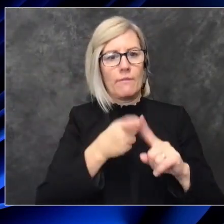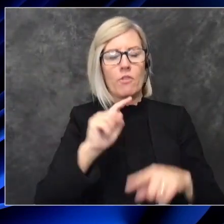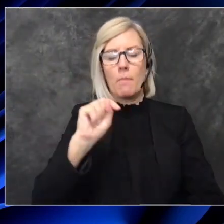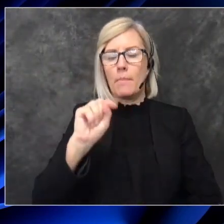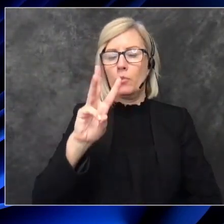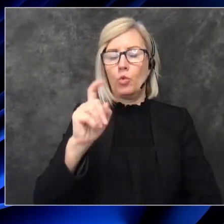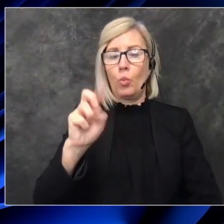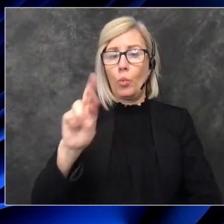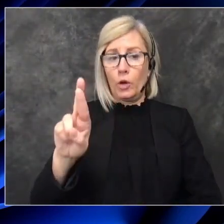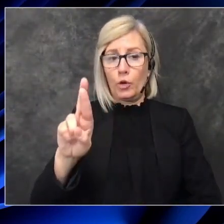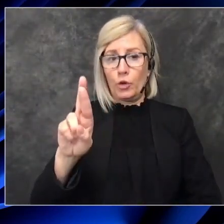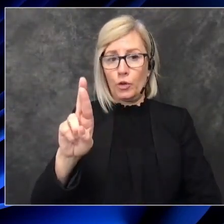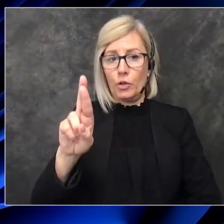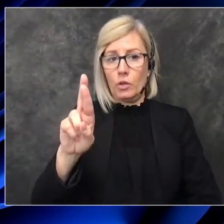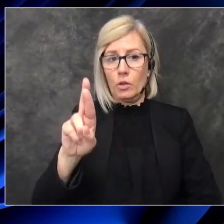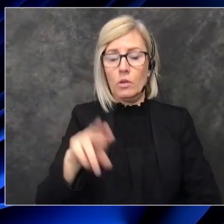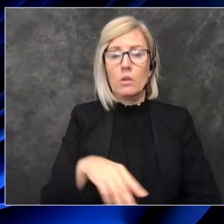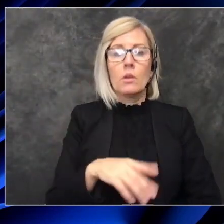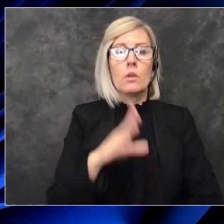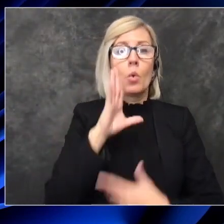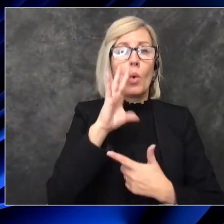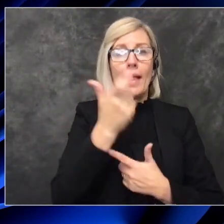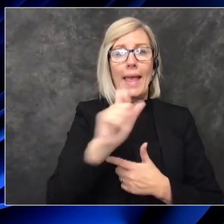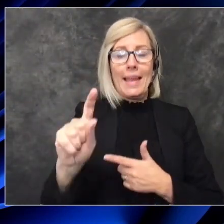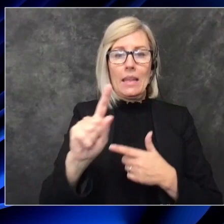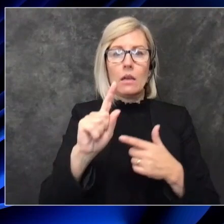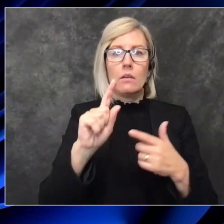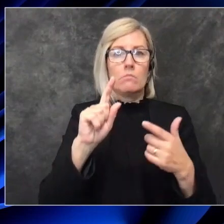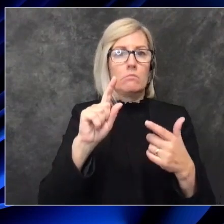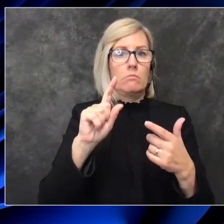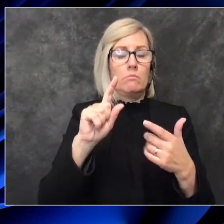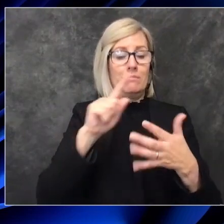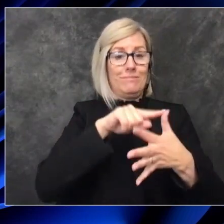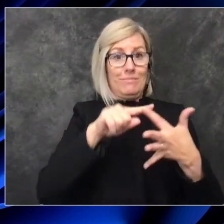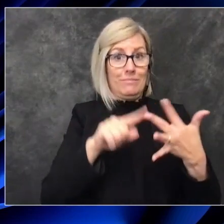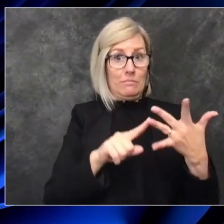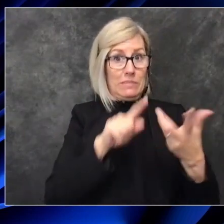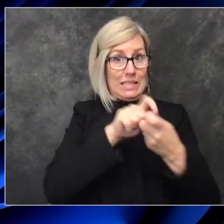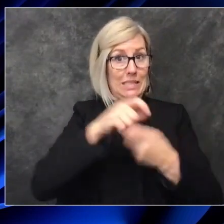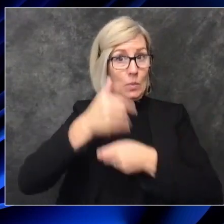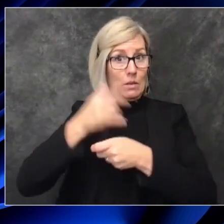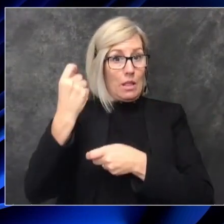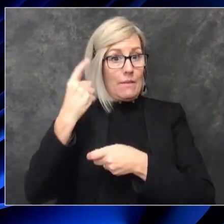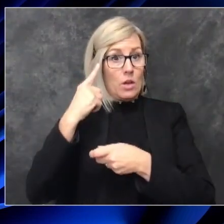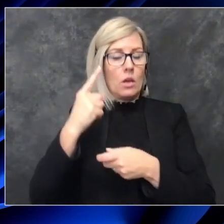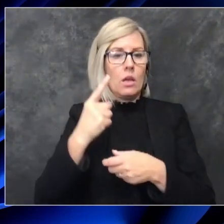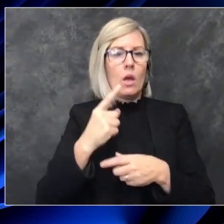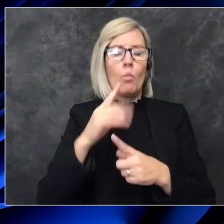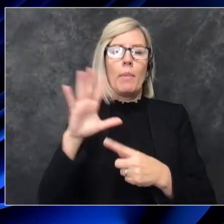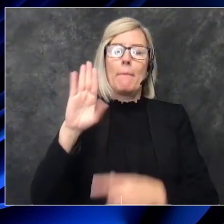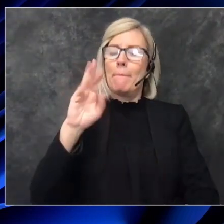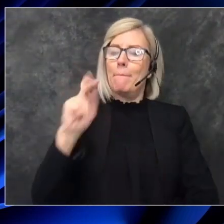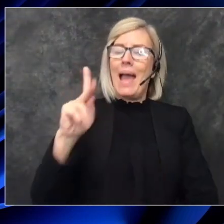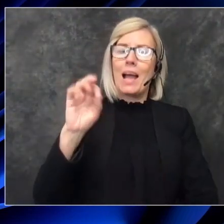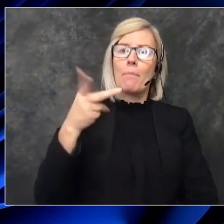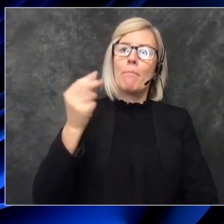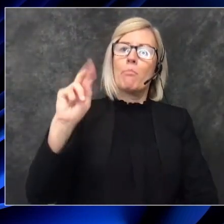will any of the features that are specific to Windows 11 be back ported to Windows 10? I guess 'cause you guys did some good demos here.